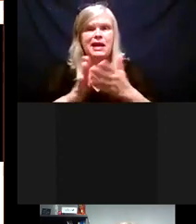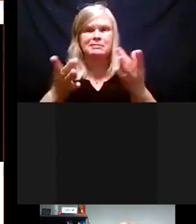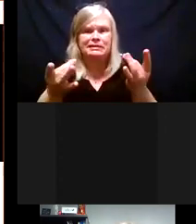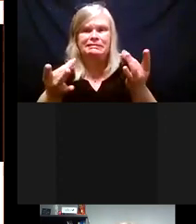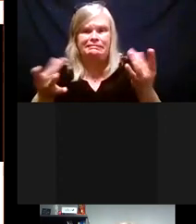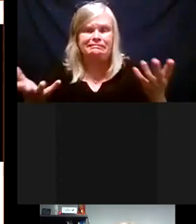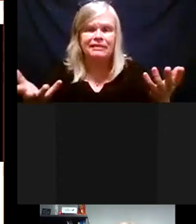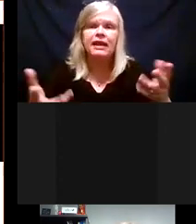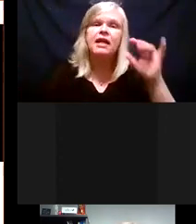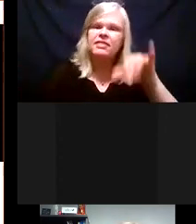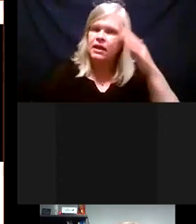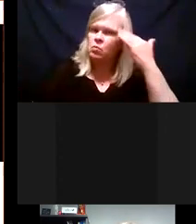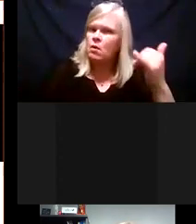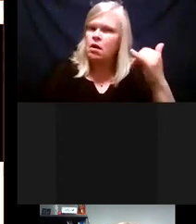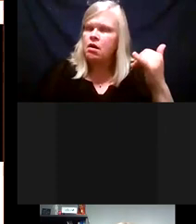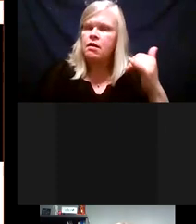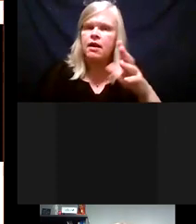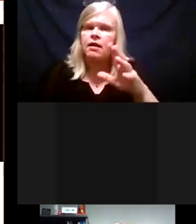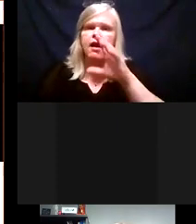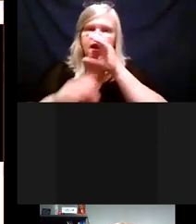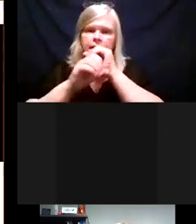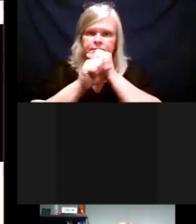THAT'S A REASON WHY CONFIDENTIALITY MAY NOT